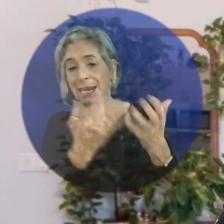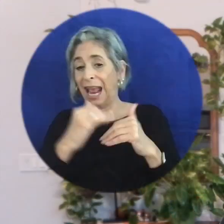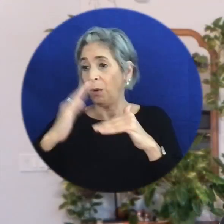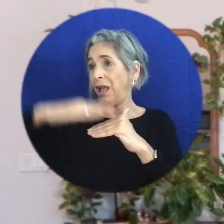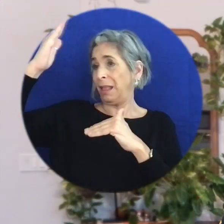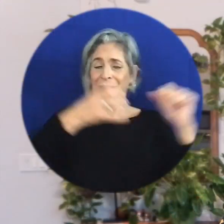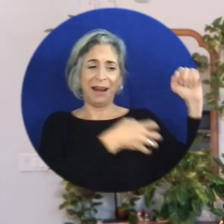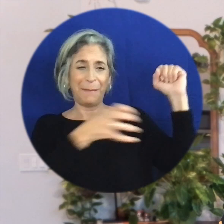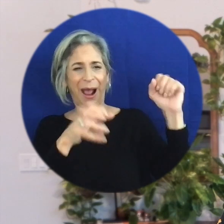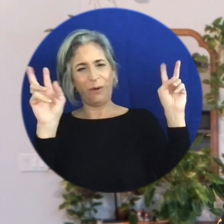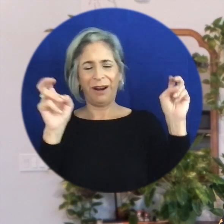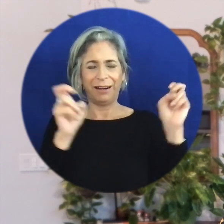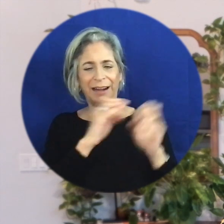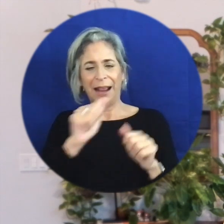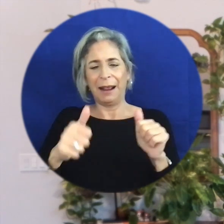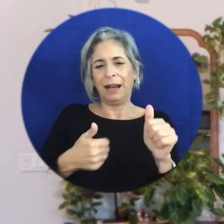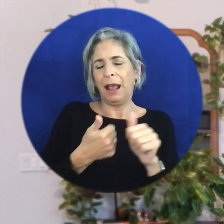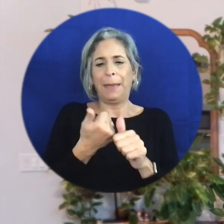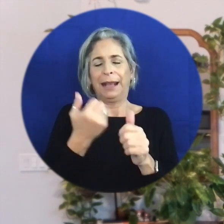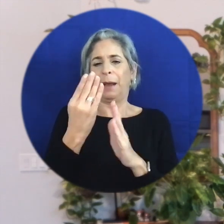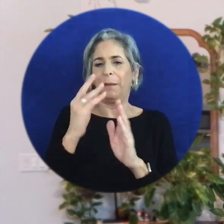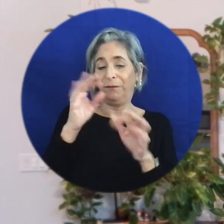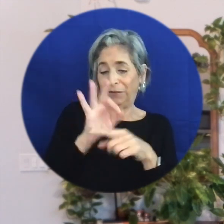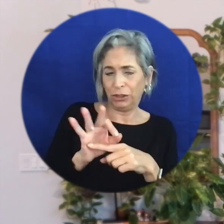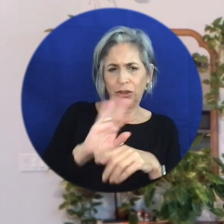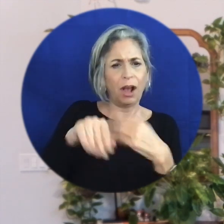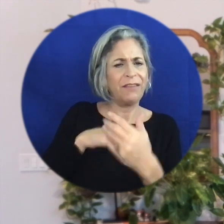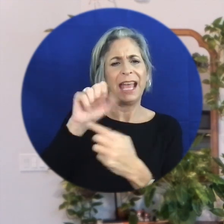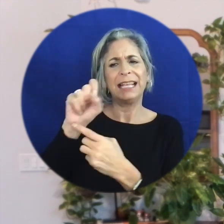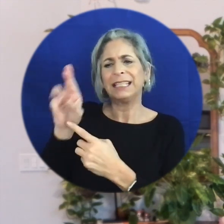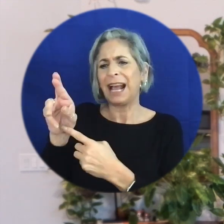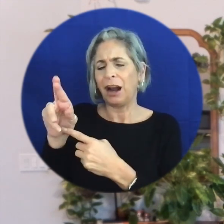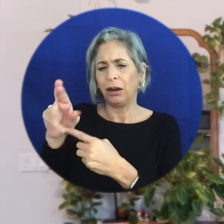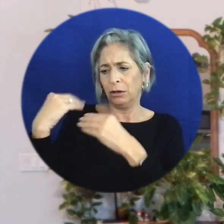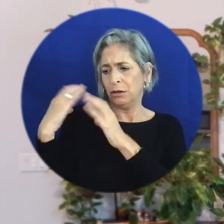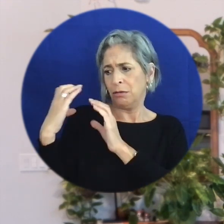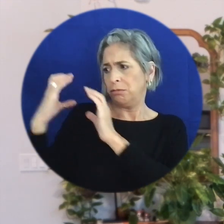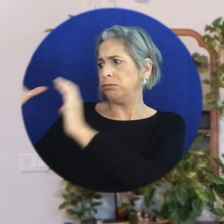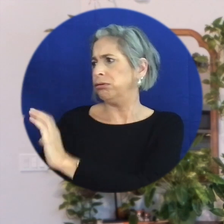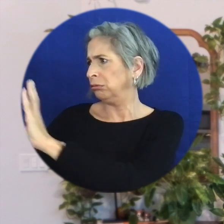Now we had unlimited power and potential backing new features, and with all the SSR work off our plate